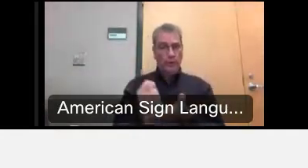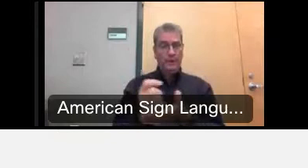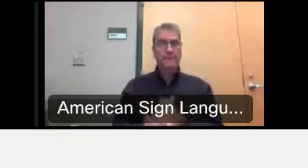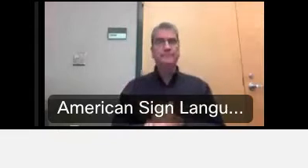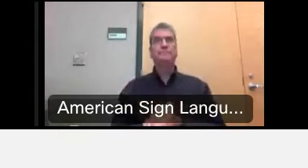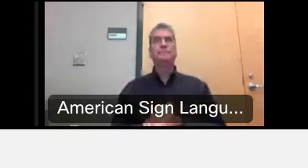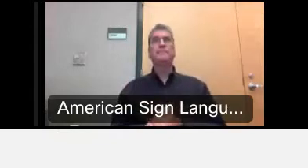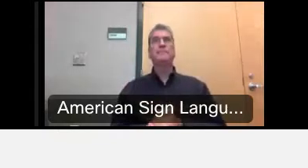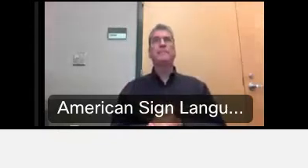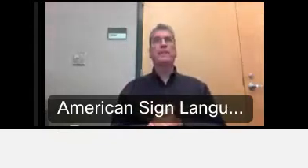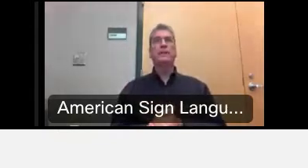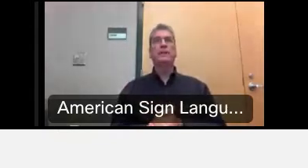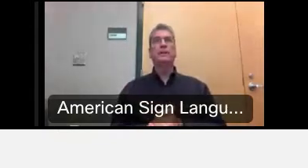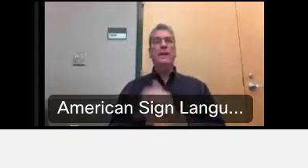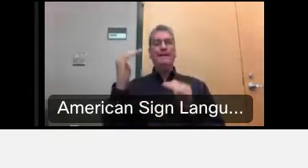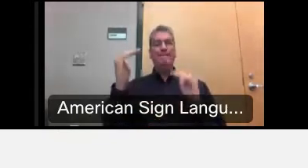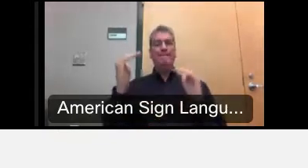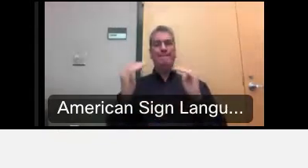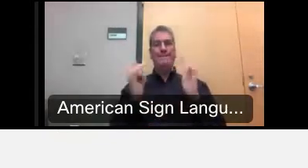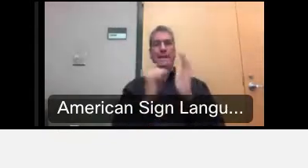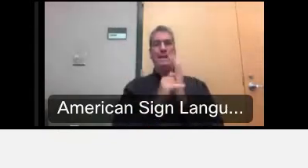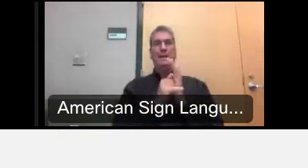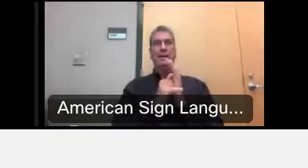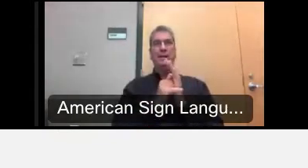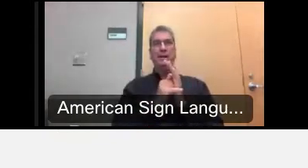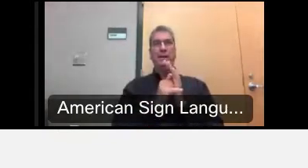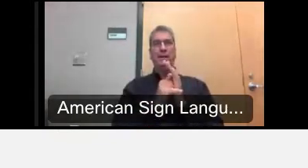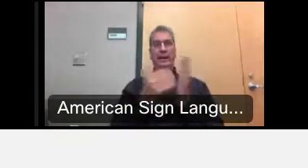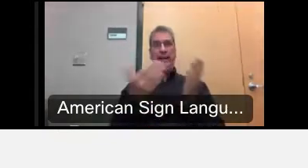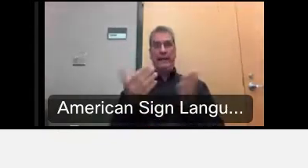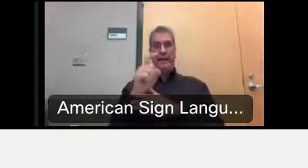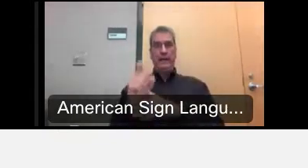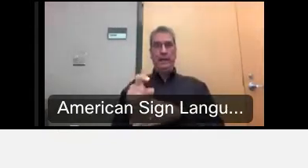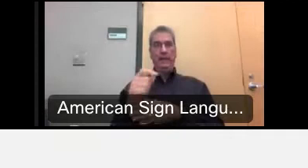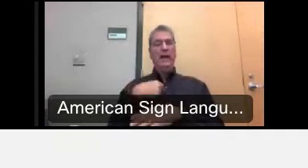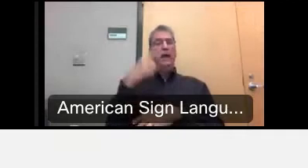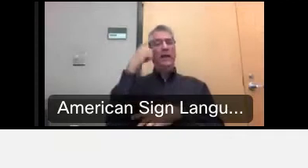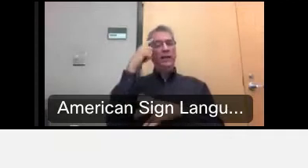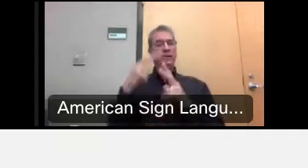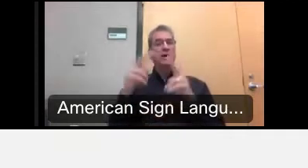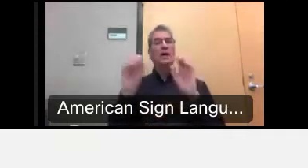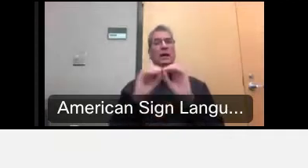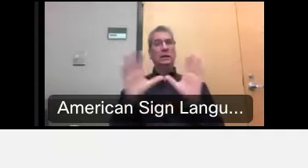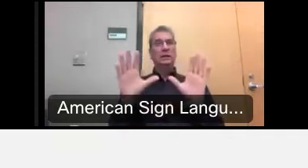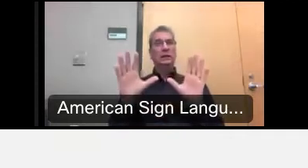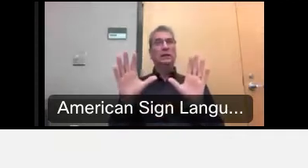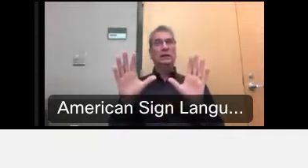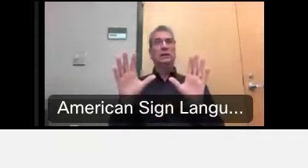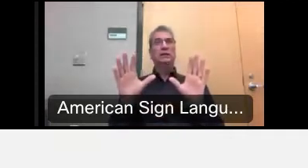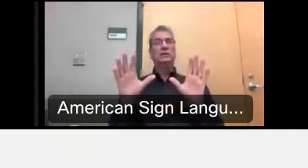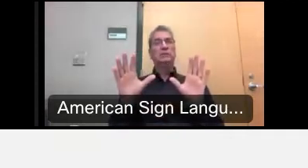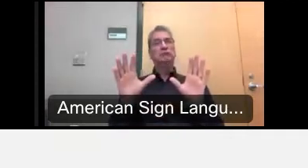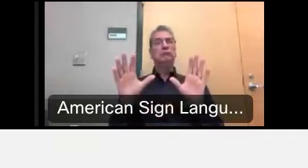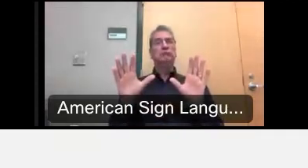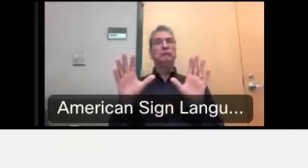So balancing that again in Texas, I think it was clear what I would be, and, uh, news